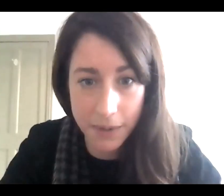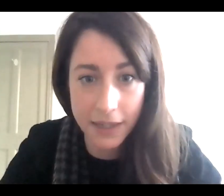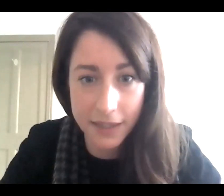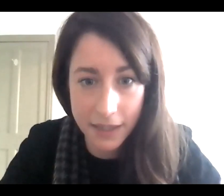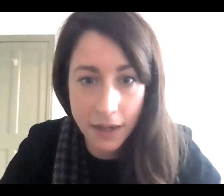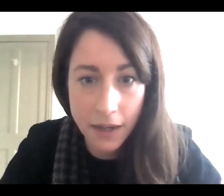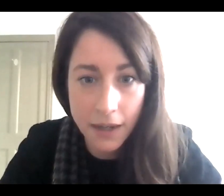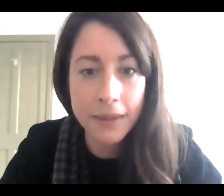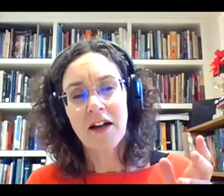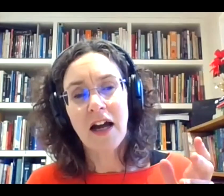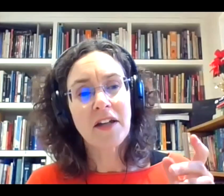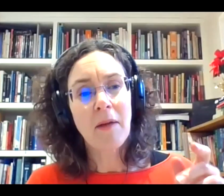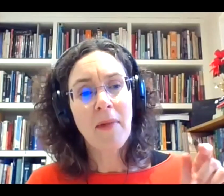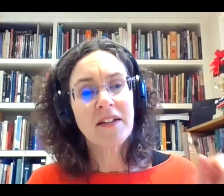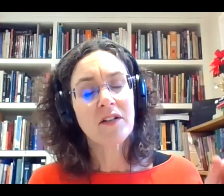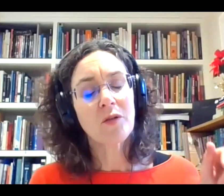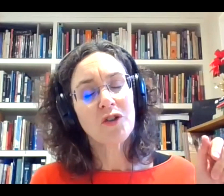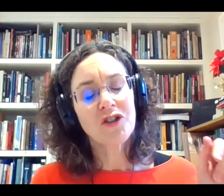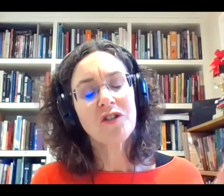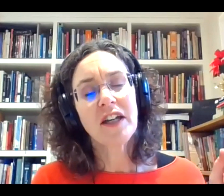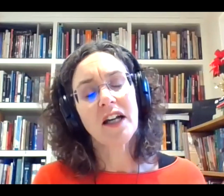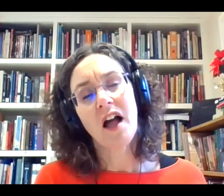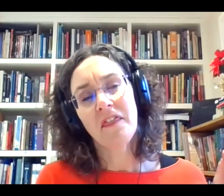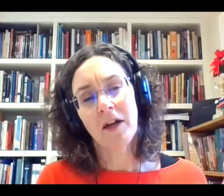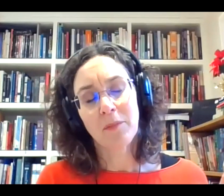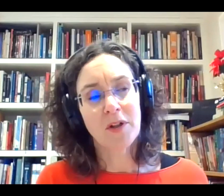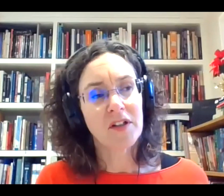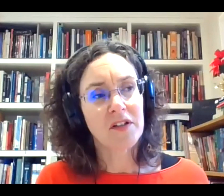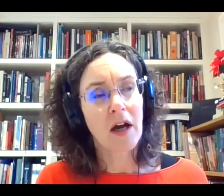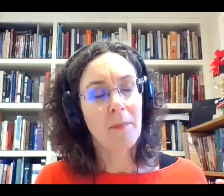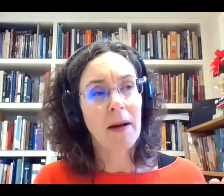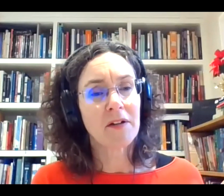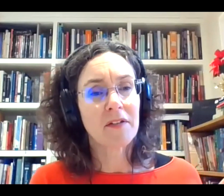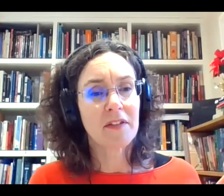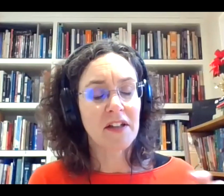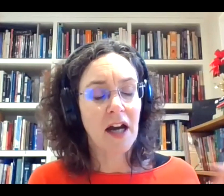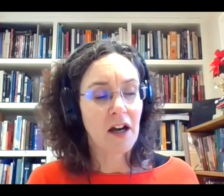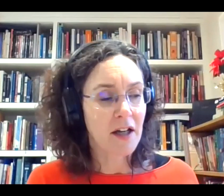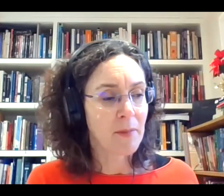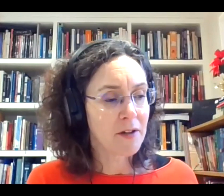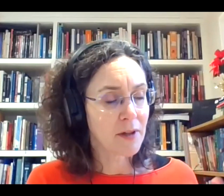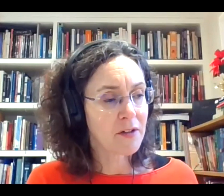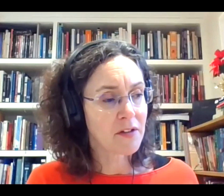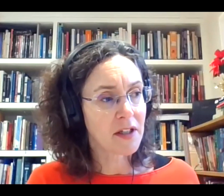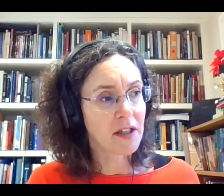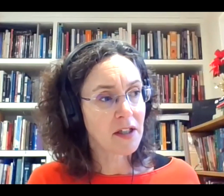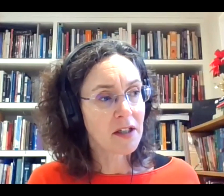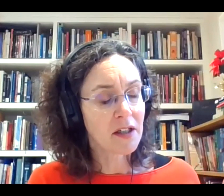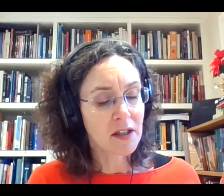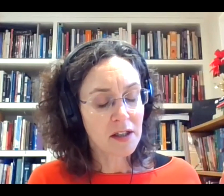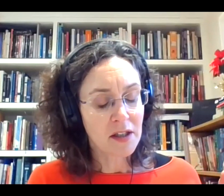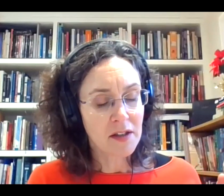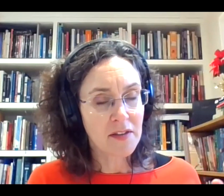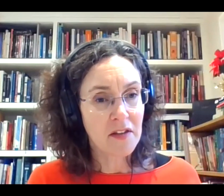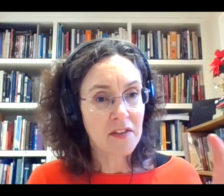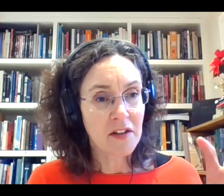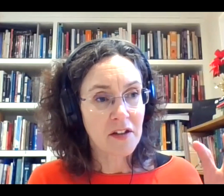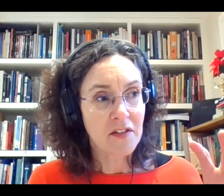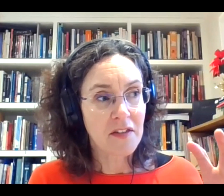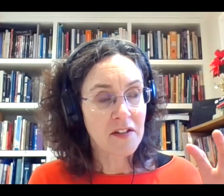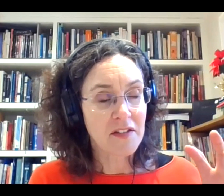piece. Úna: Yeah, and Amanda would you take on that point that Caroline made around the